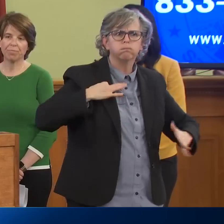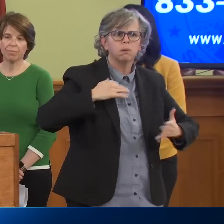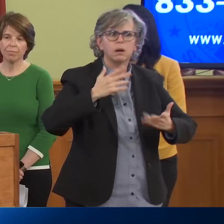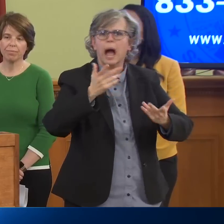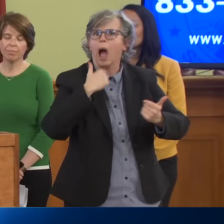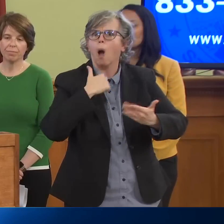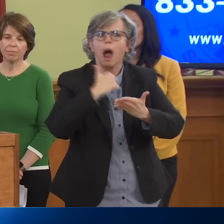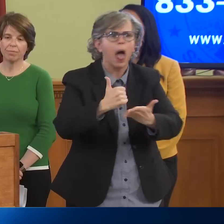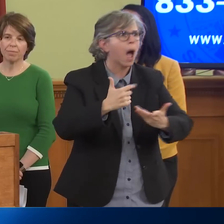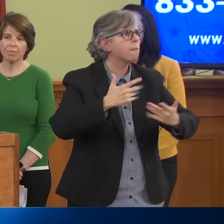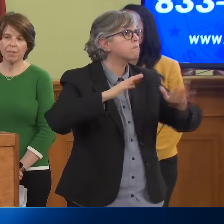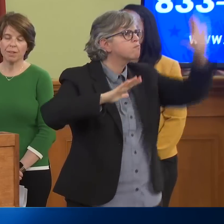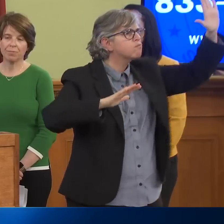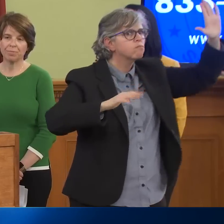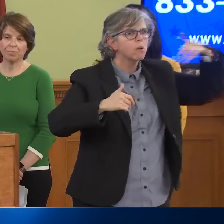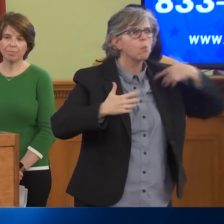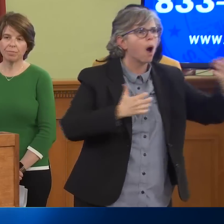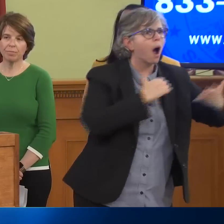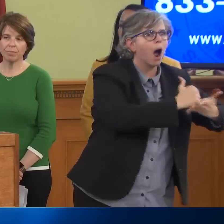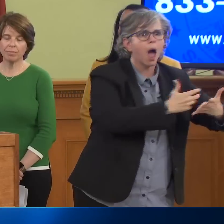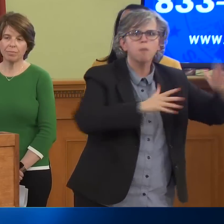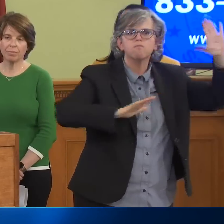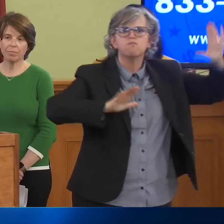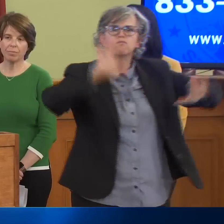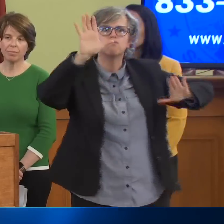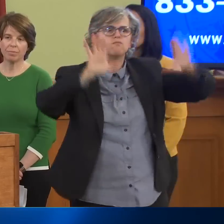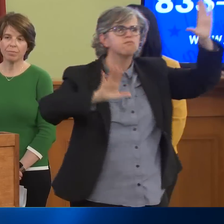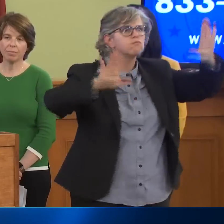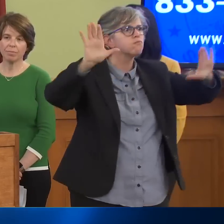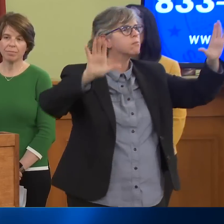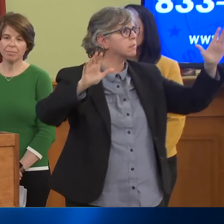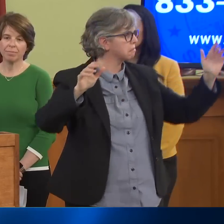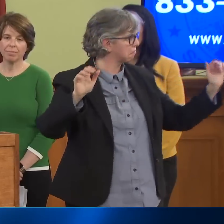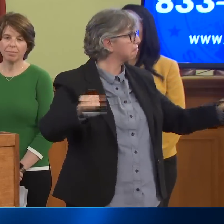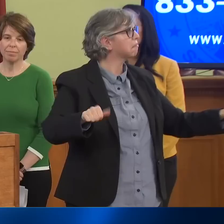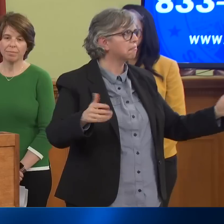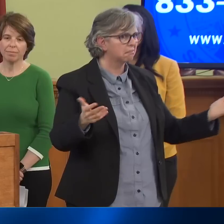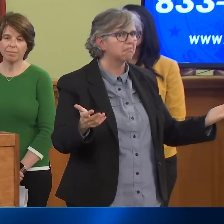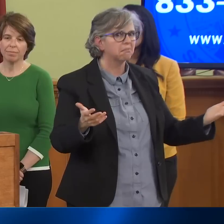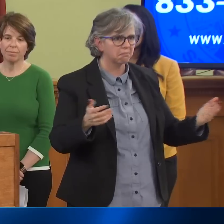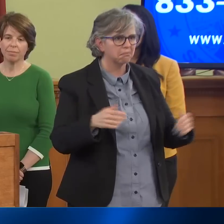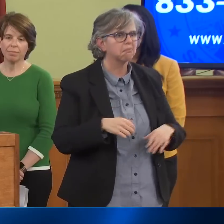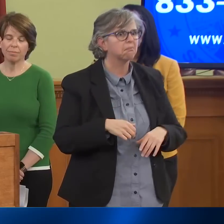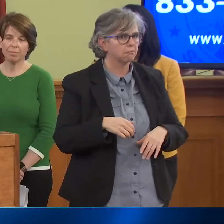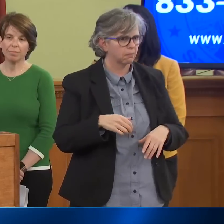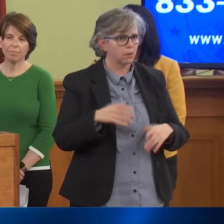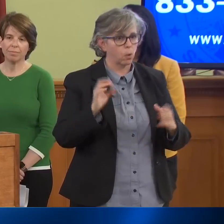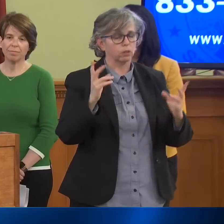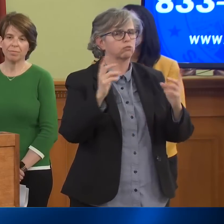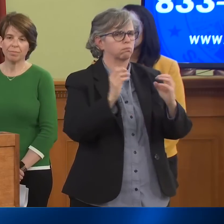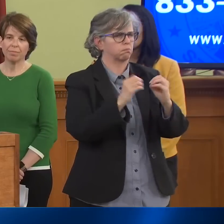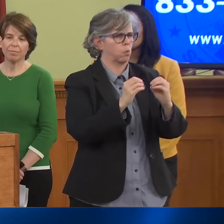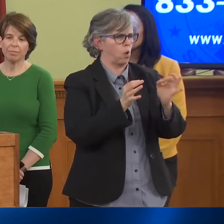VERY, VERY GOOD THING. AS I SAID THE OTHER DAY WE REALLY HAVE TO TAKE CARE OF EACH OTHER. WE ARE SEEING A LOT OF PEOPLE THAT ARE STEPPING UP AND REALLY WANTING TO KNOW WHAT THEY CAN